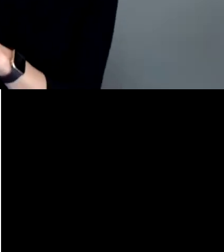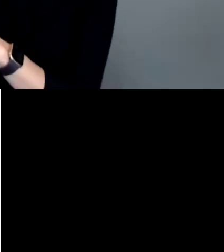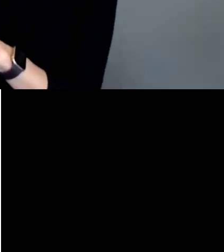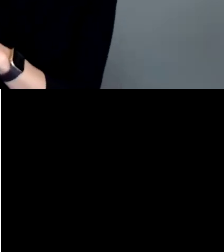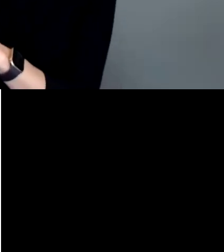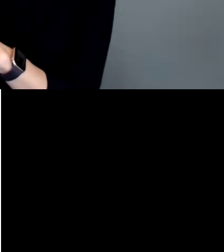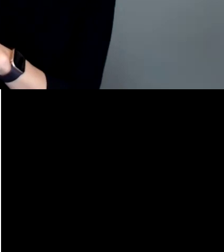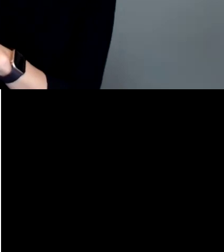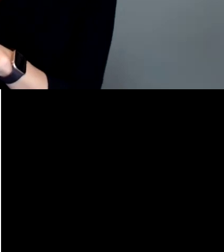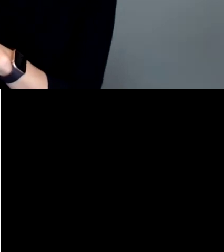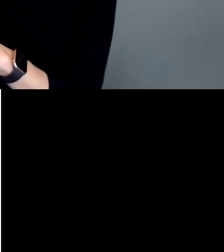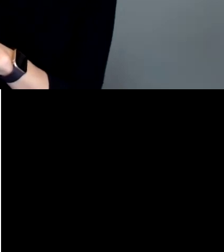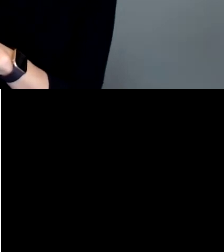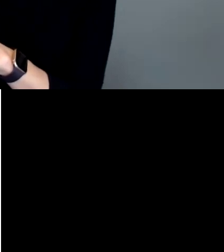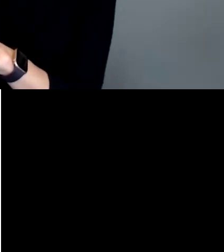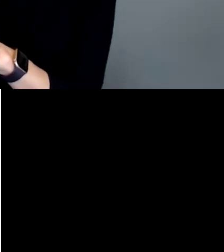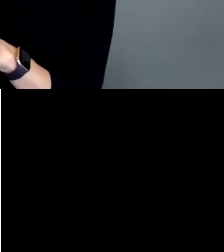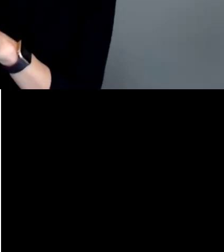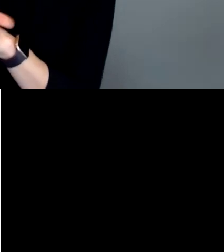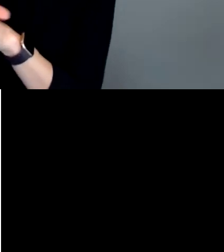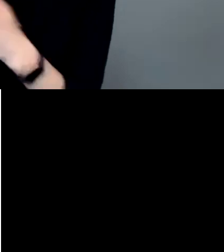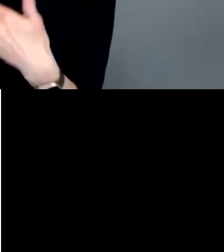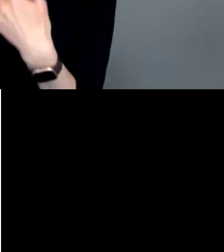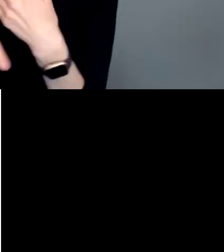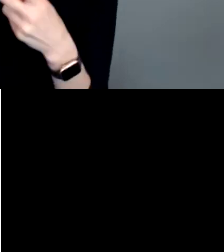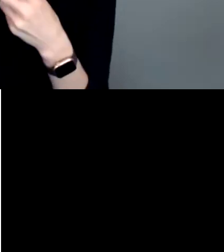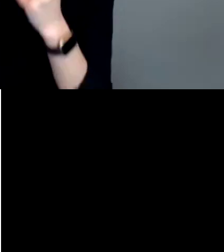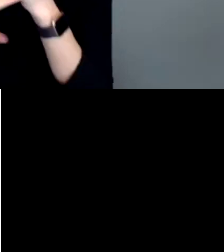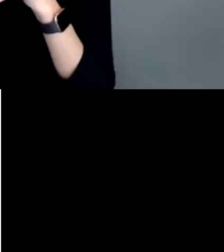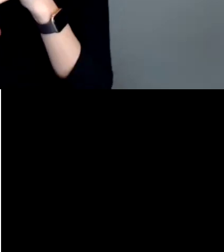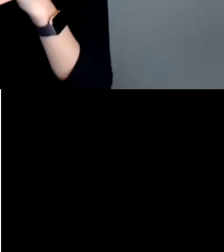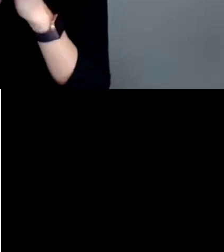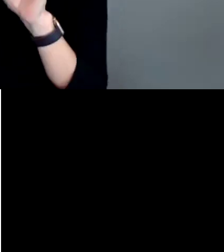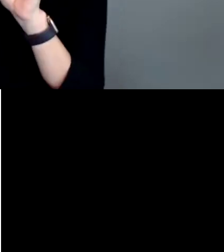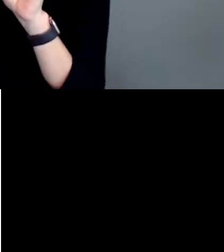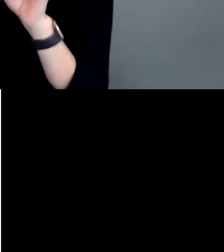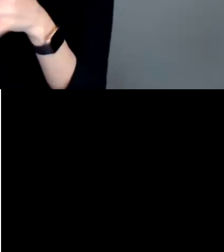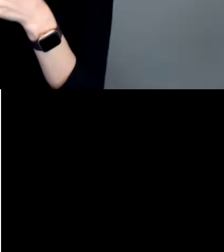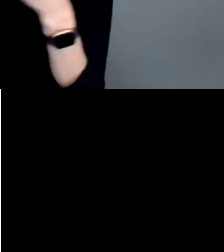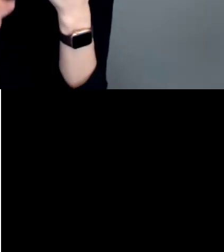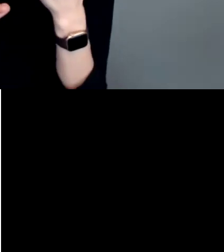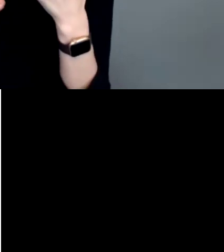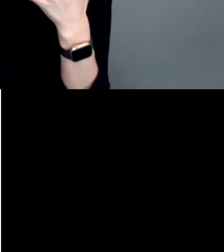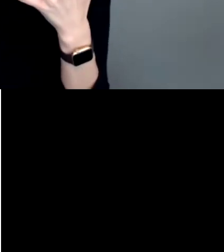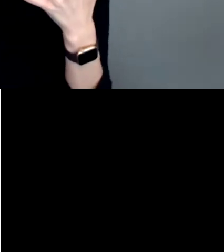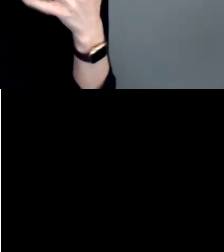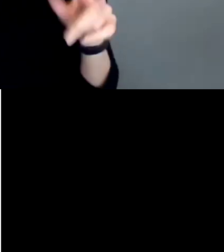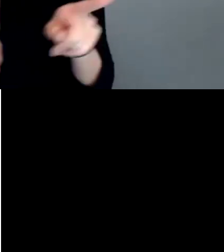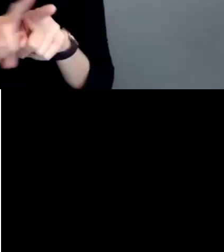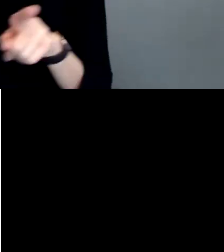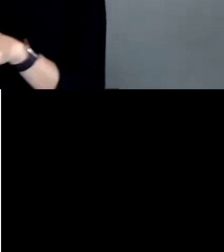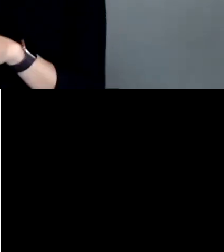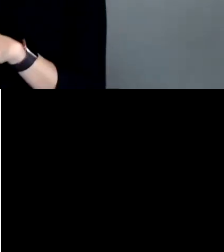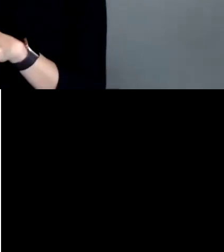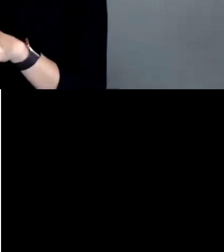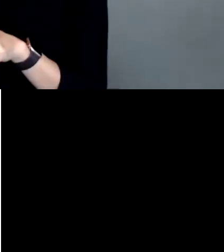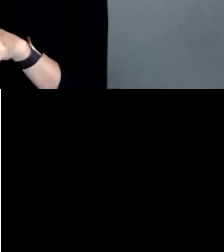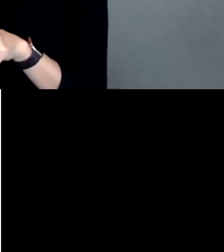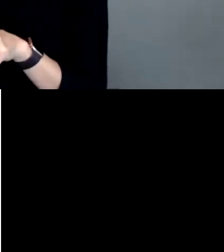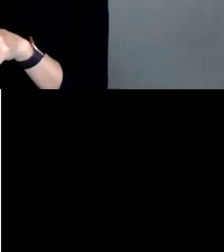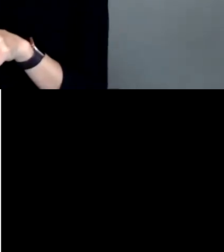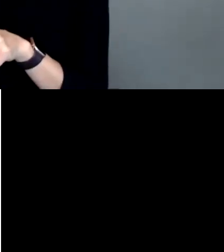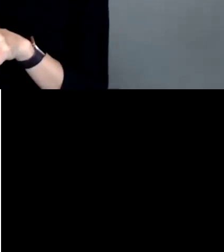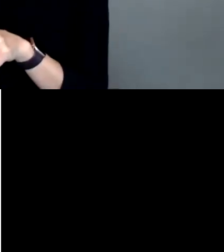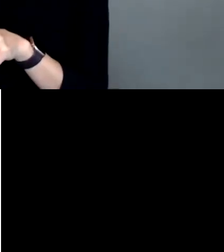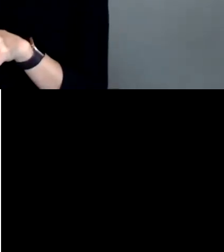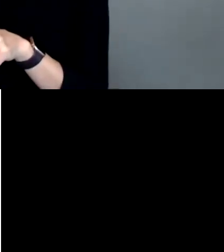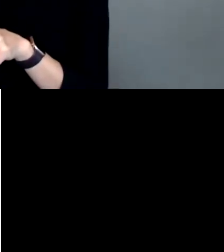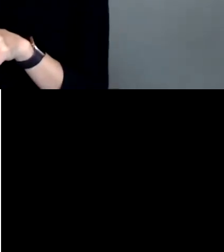programming, IT, engineering, et cetera. I also know that